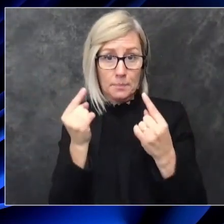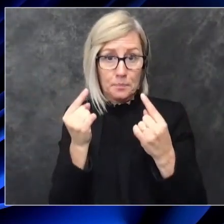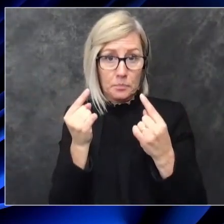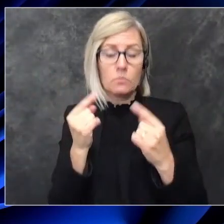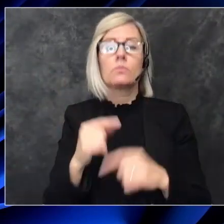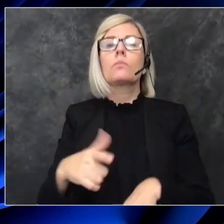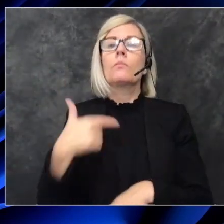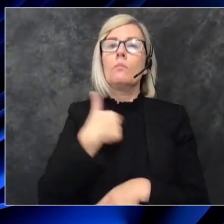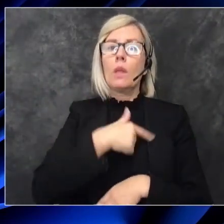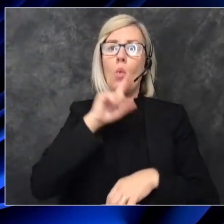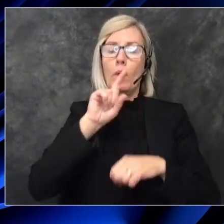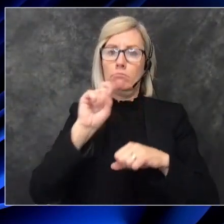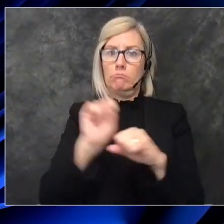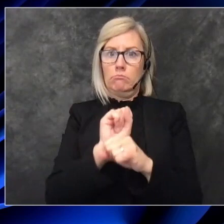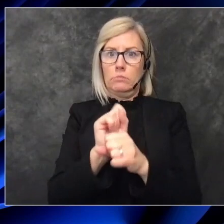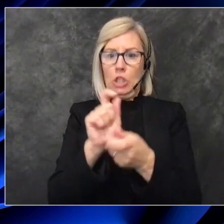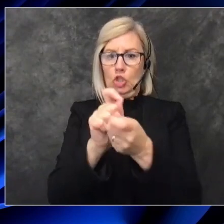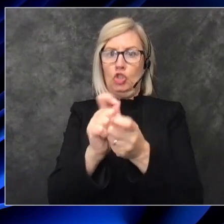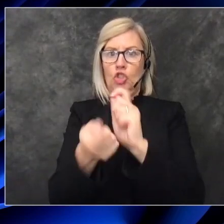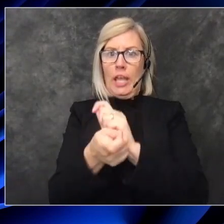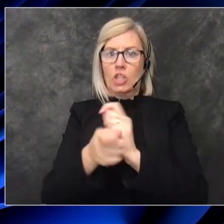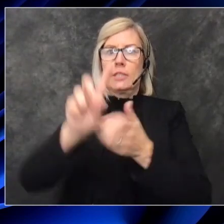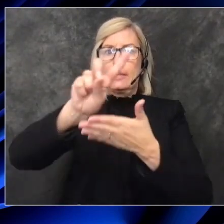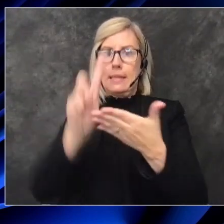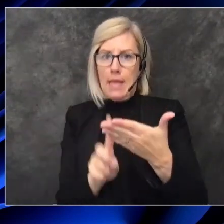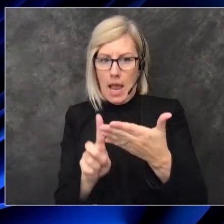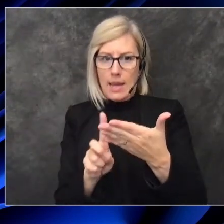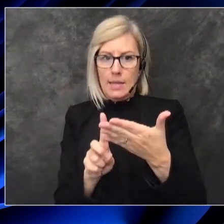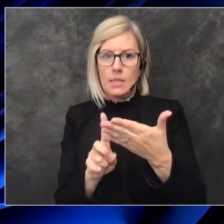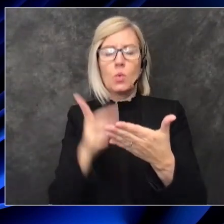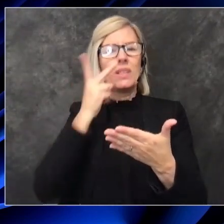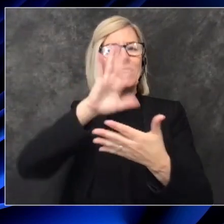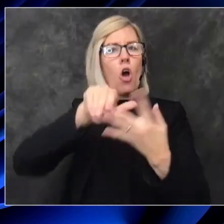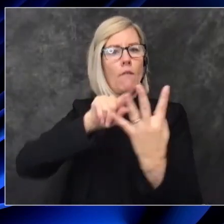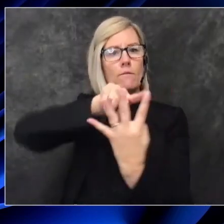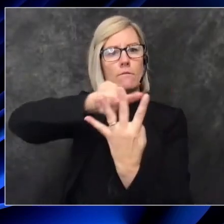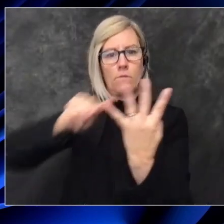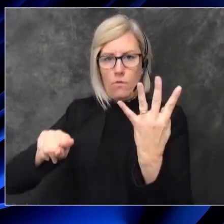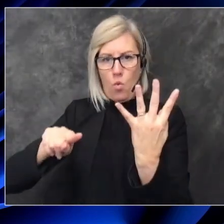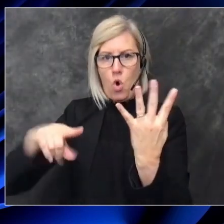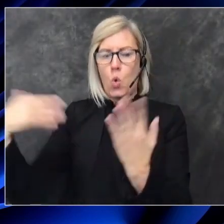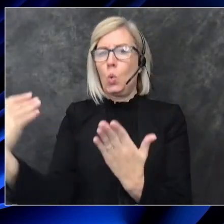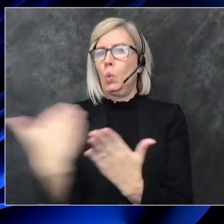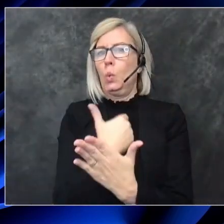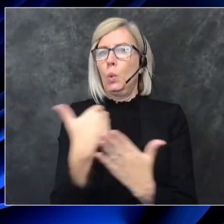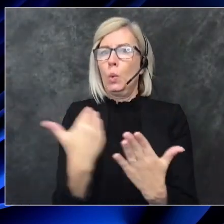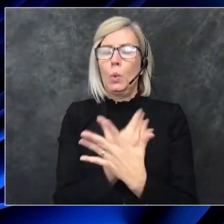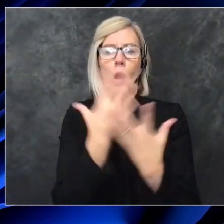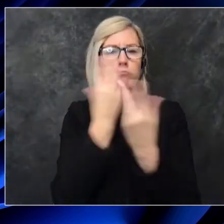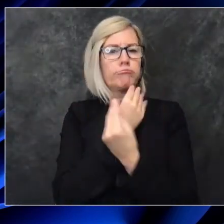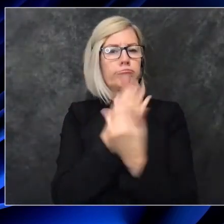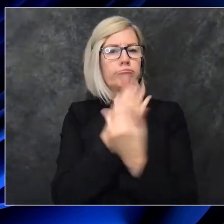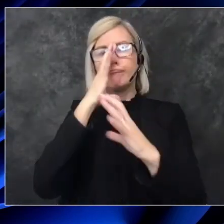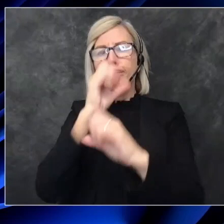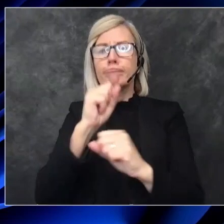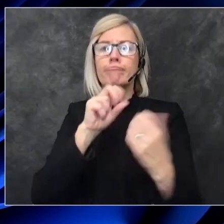changed this design so you can see all four of these new aesthetically pleasing designs that we have without